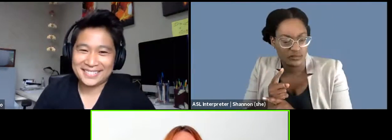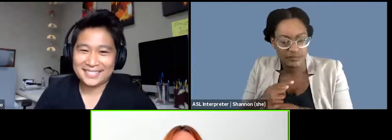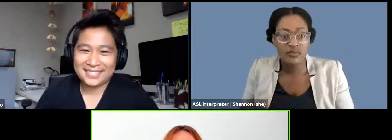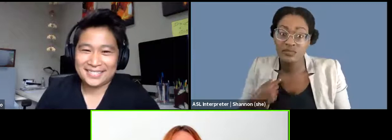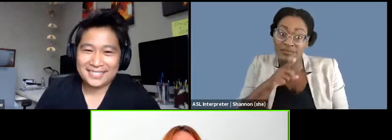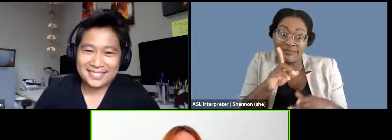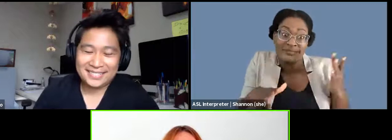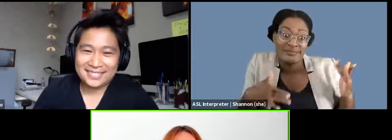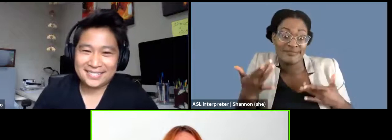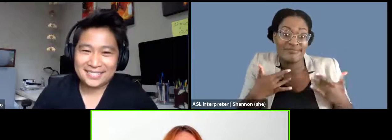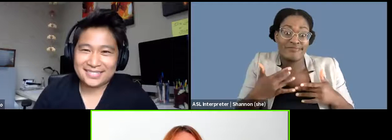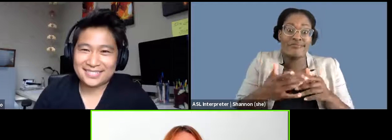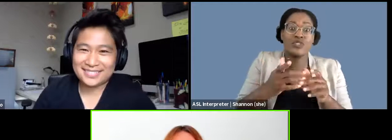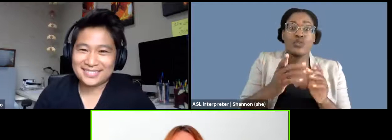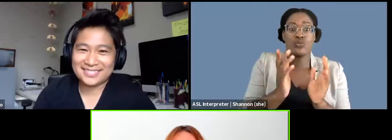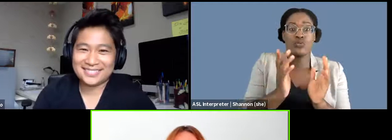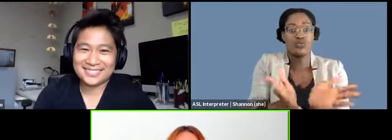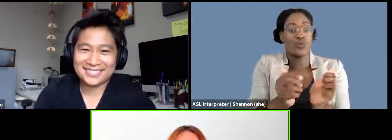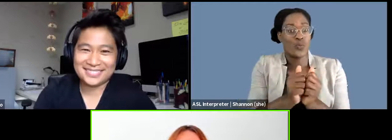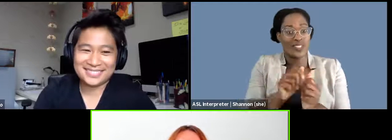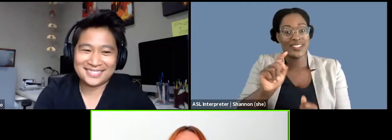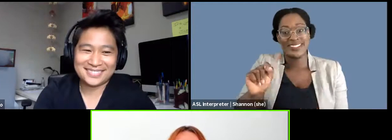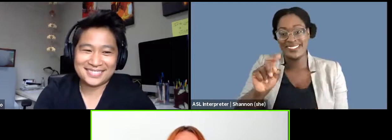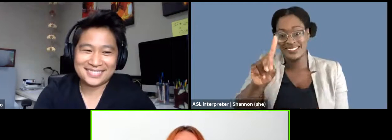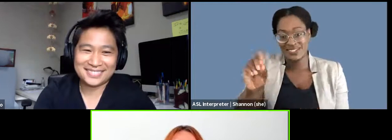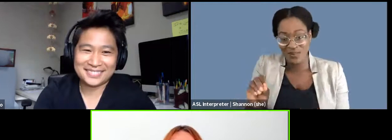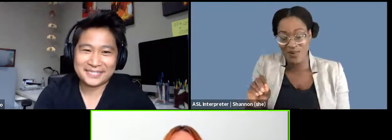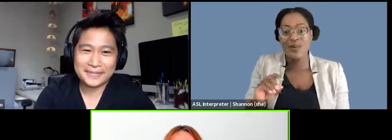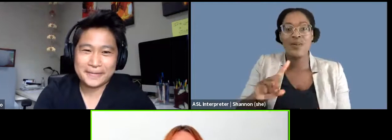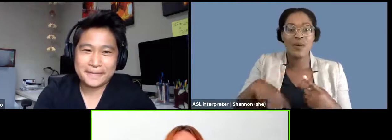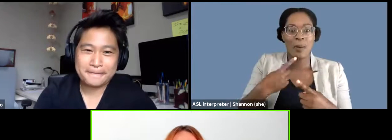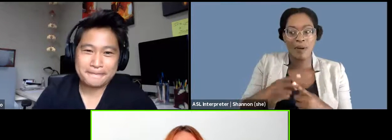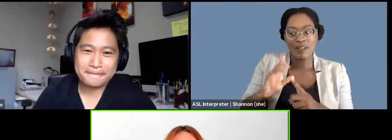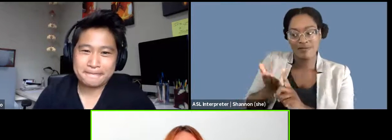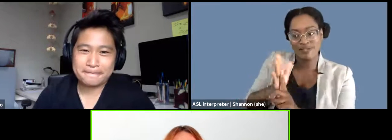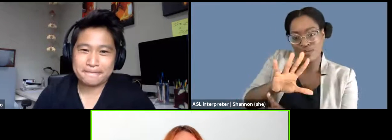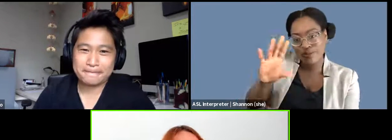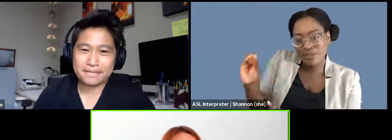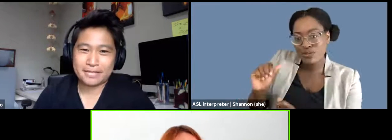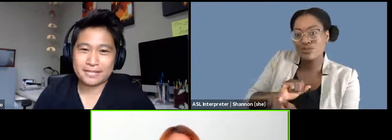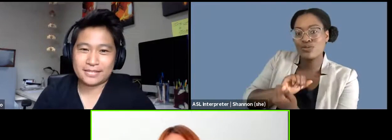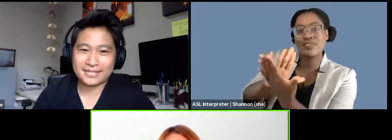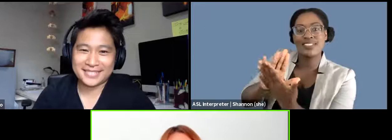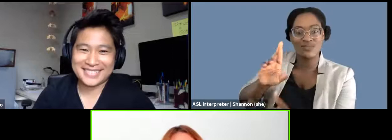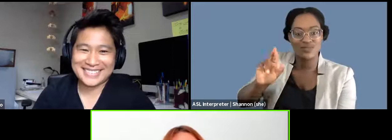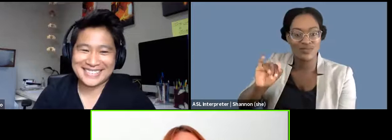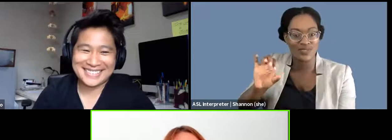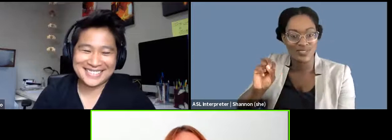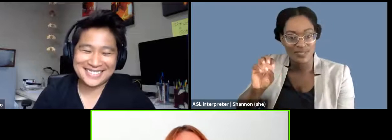company to address racism. TDo is Senior Solutions Engineer at Gladly. Welcome, TDo.